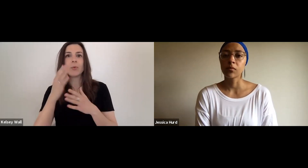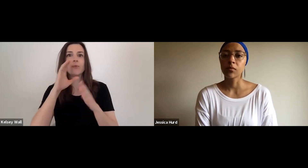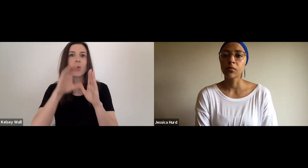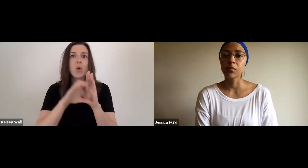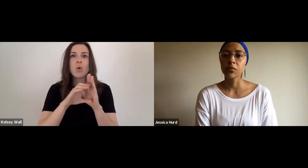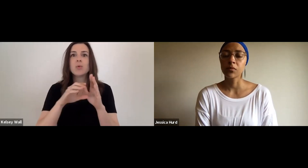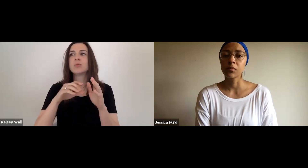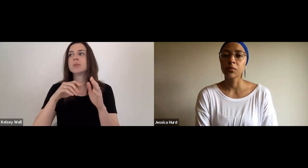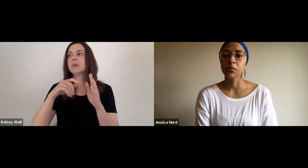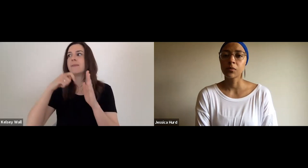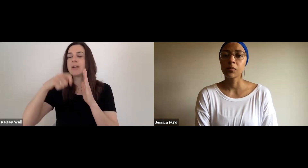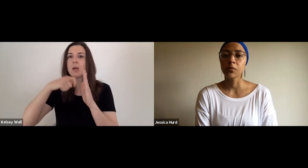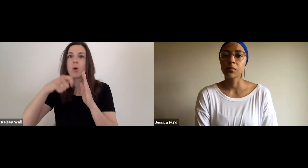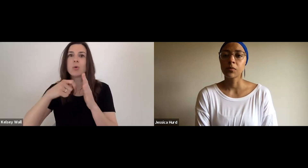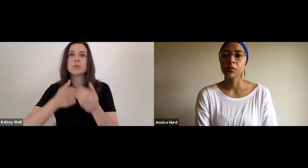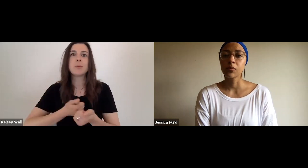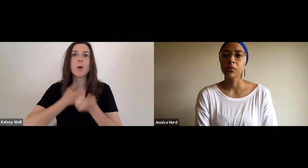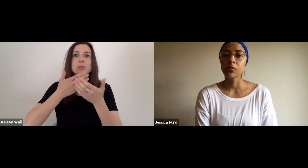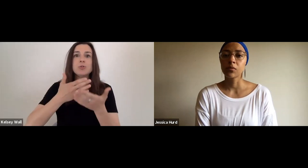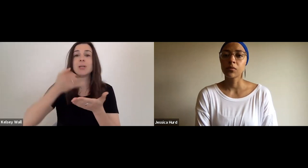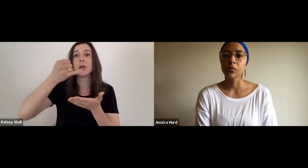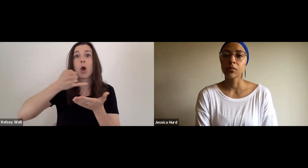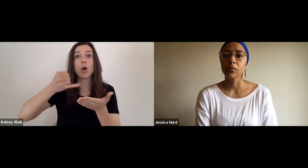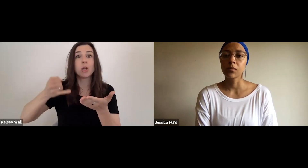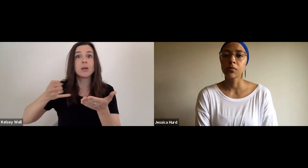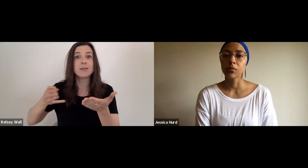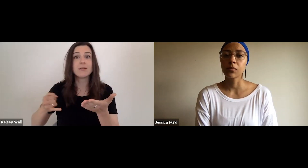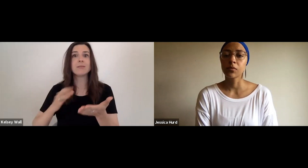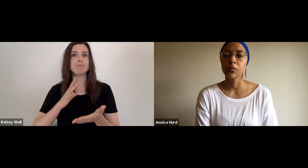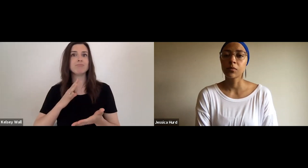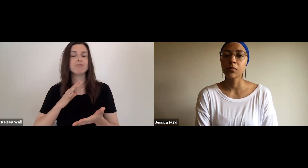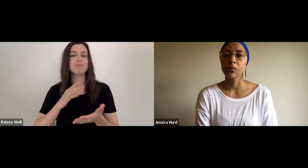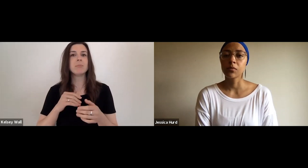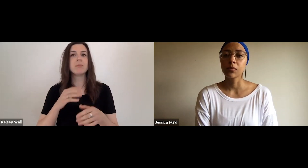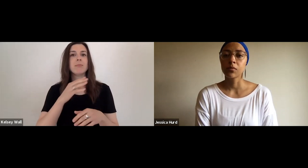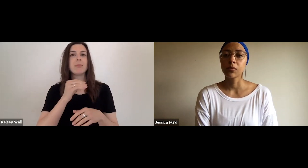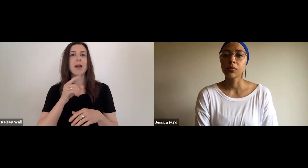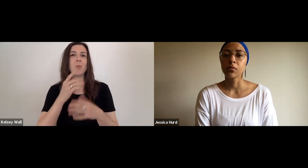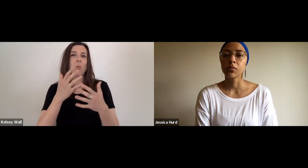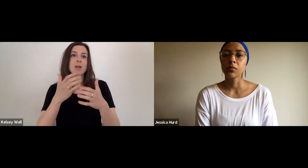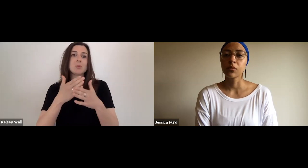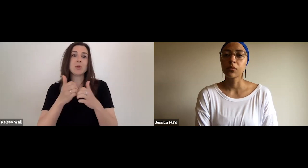You can share your experiences, photos, and videos through these RIT pandemic journals.